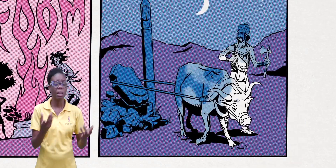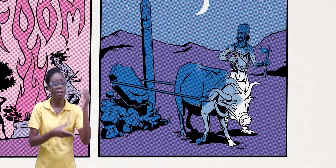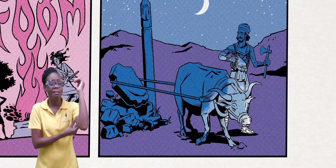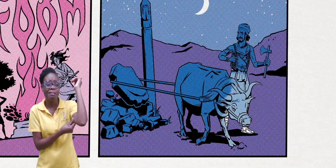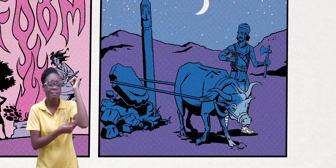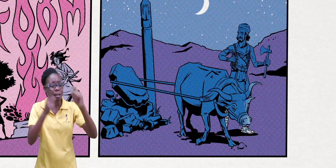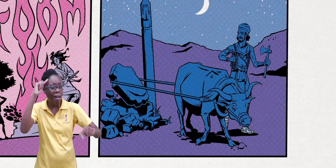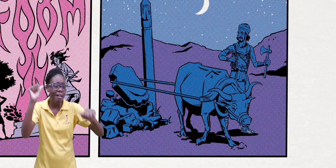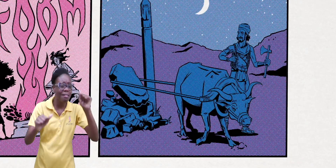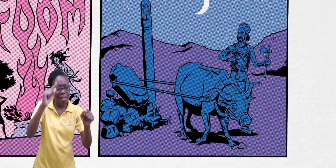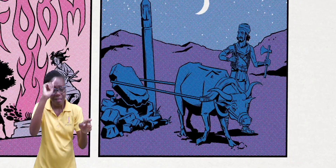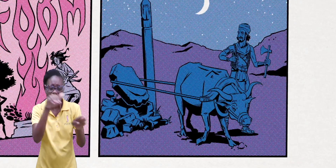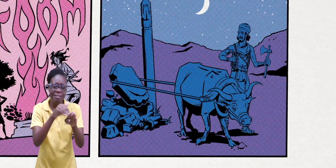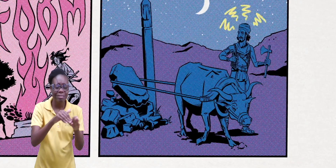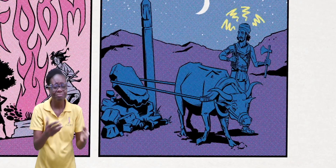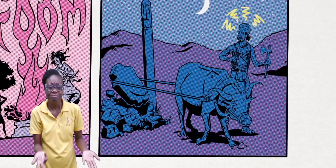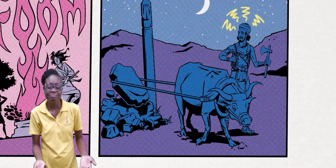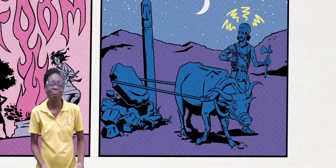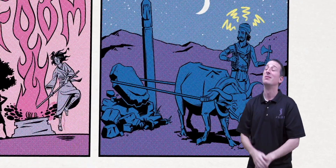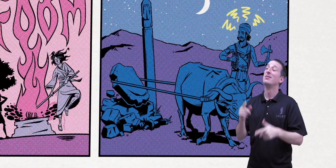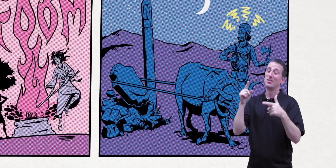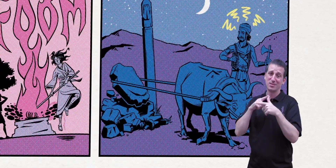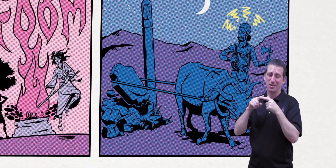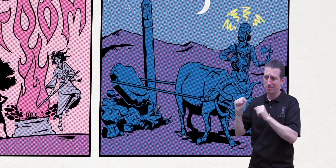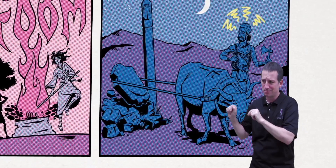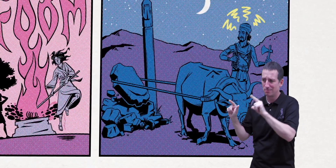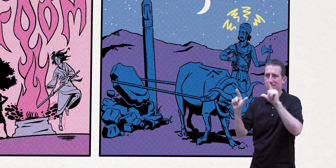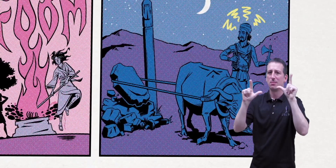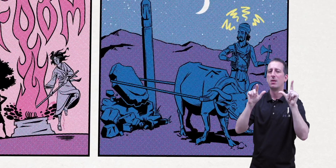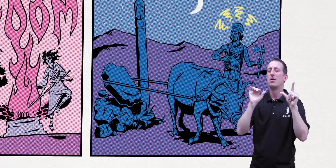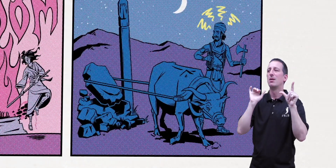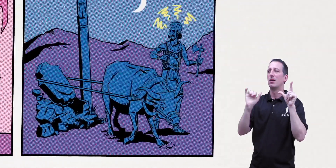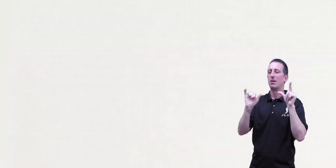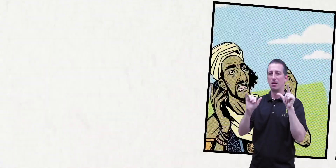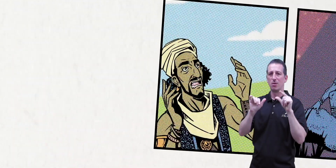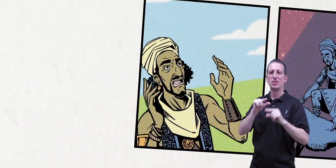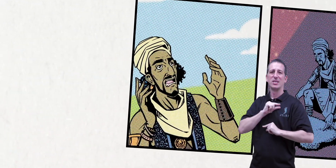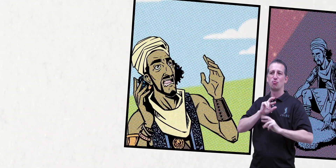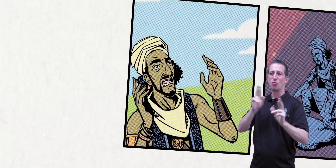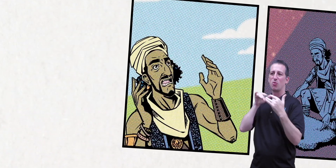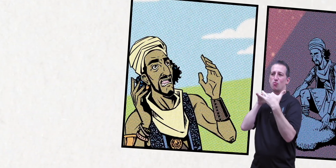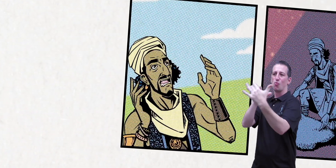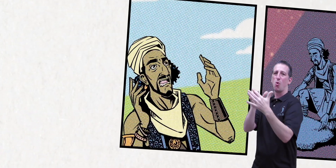Jon: So Gideon’s skeptical and also a bit of a coward. Tim: Then we come to the moment where Gideon’s about to face the